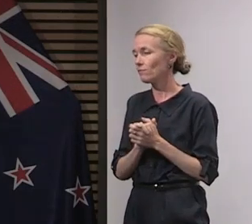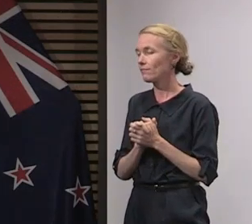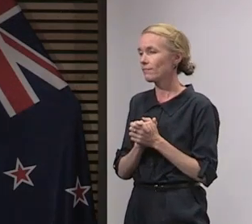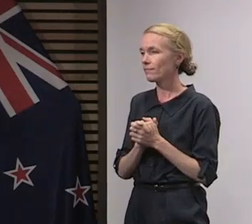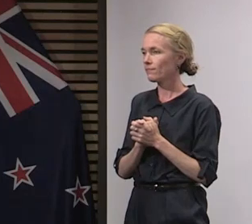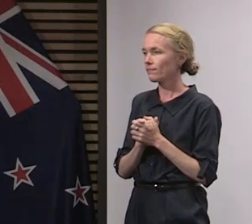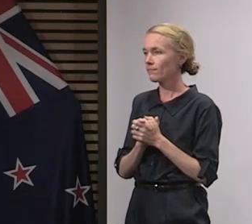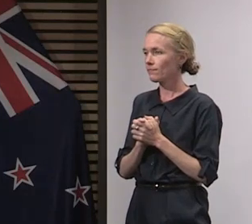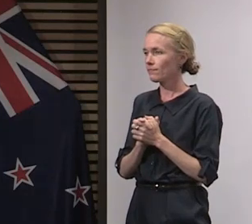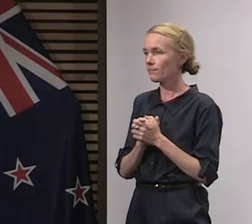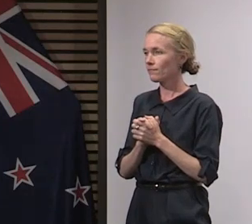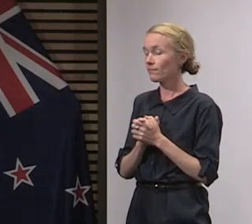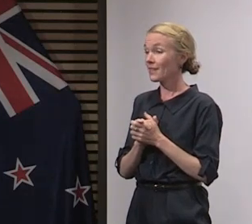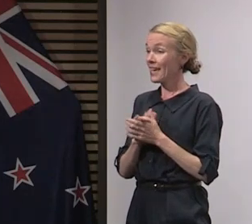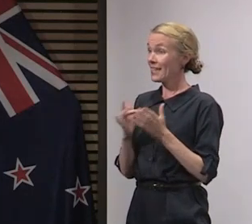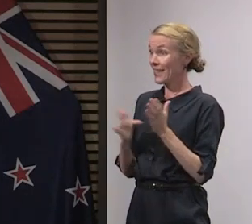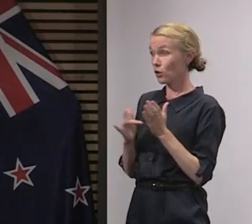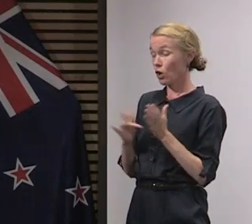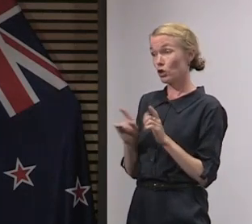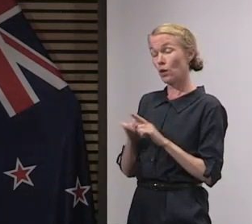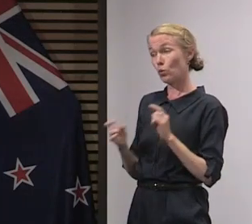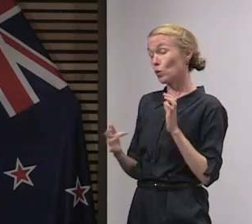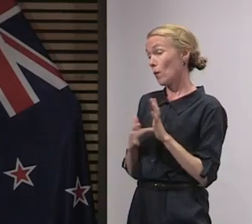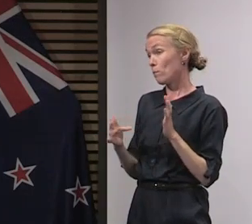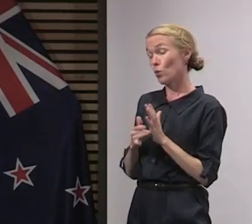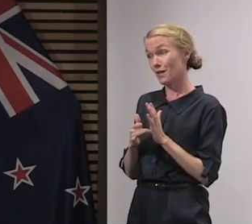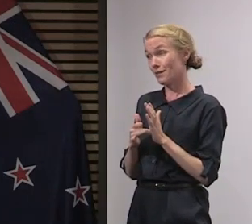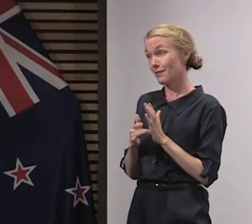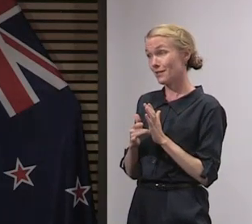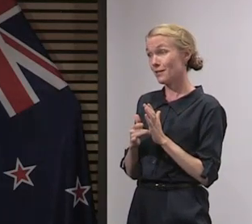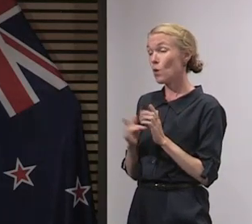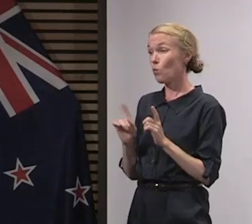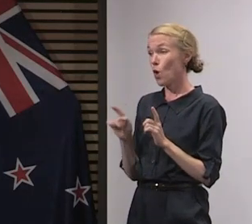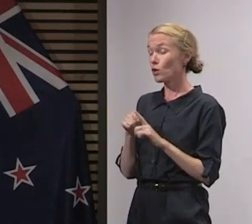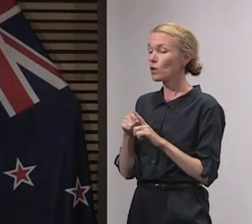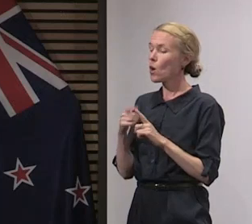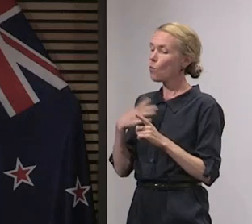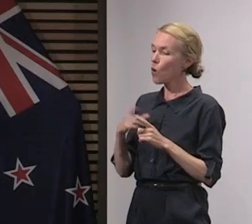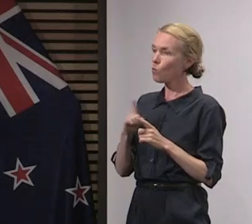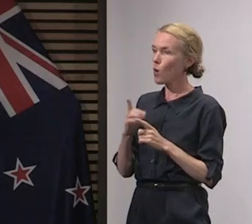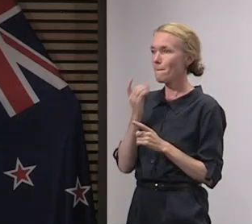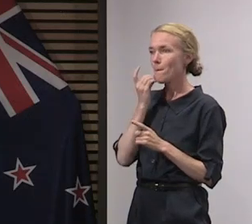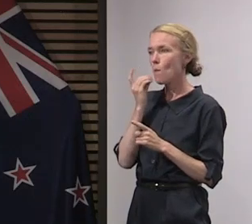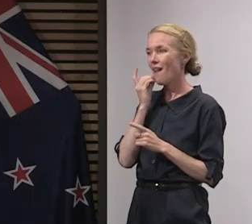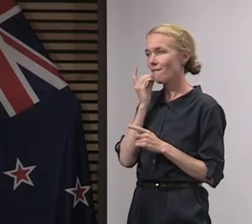addition to the other ways we have of doing that. The other